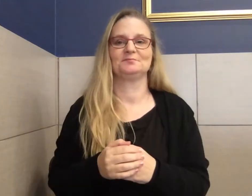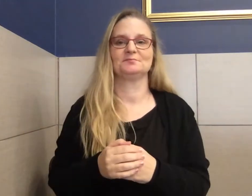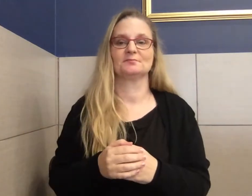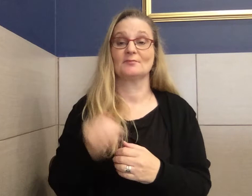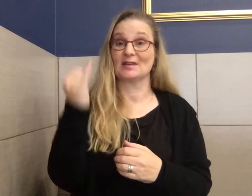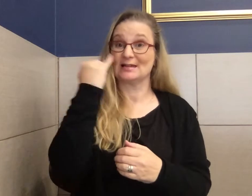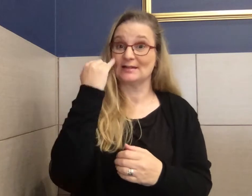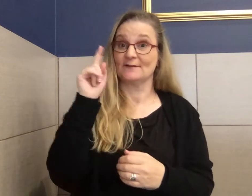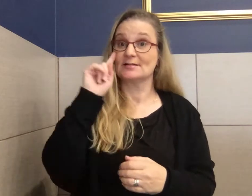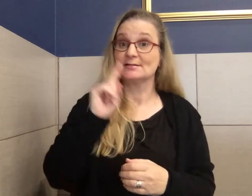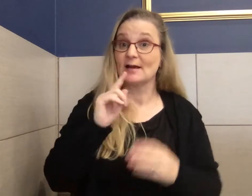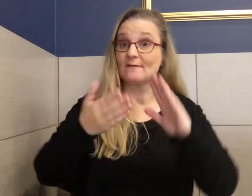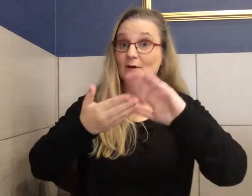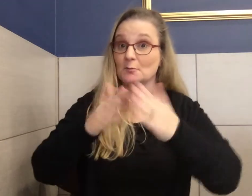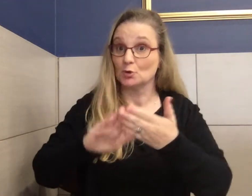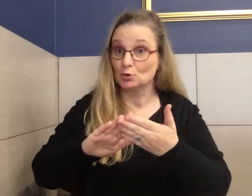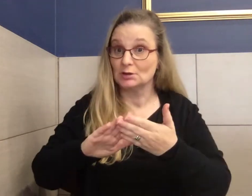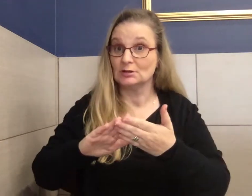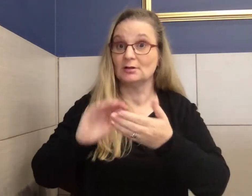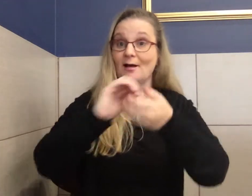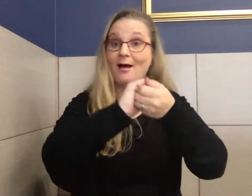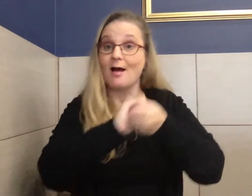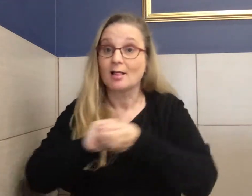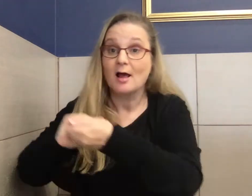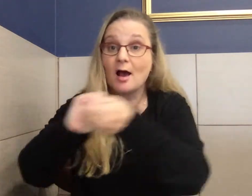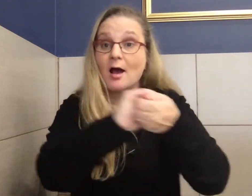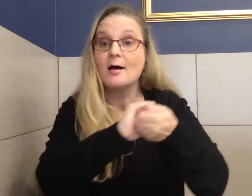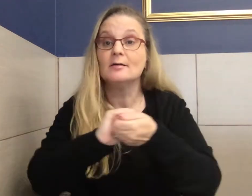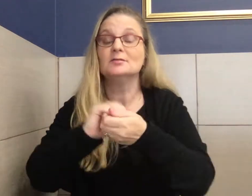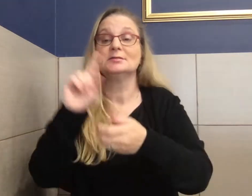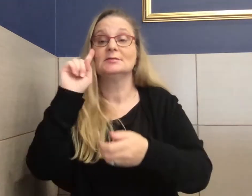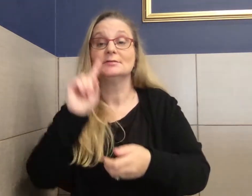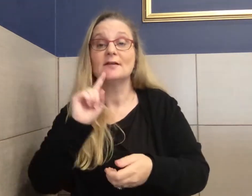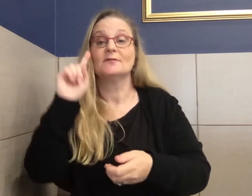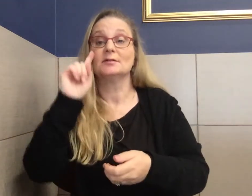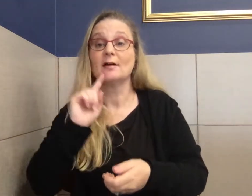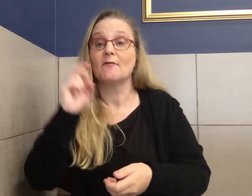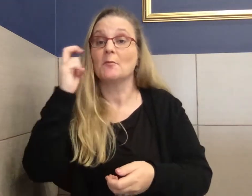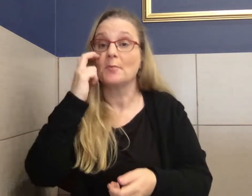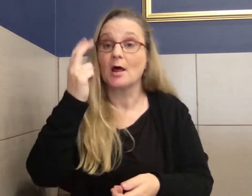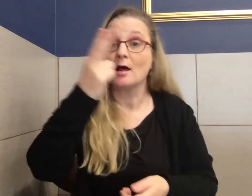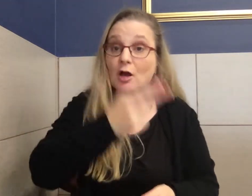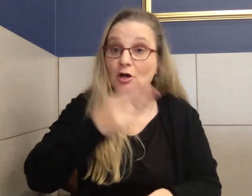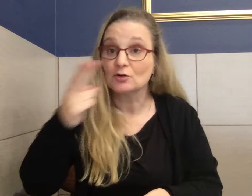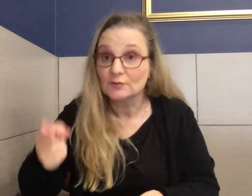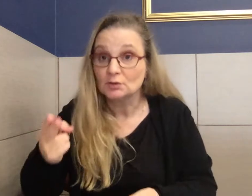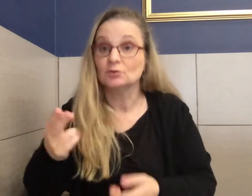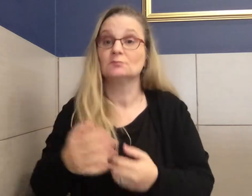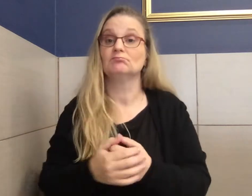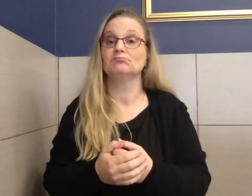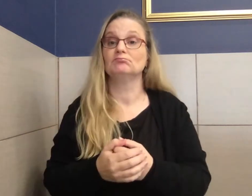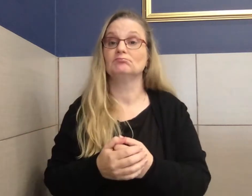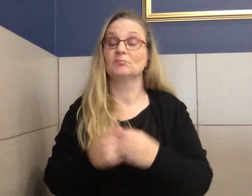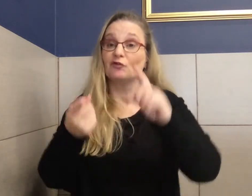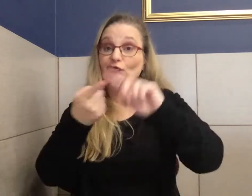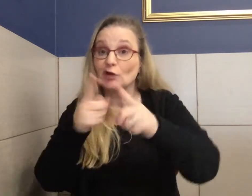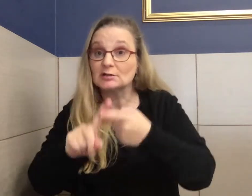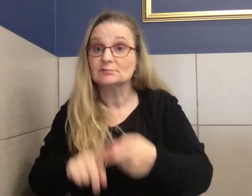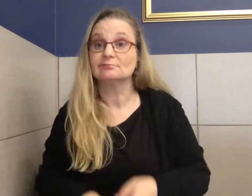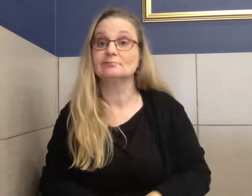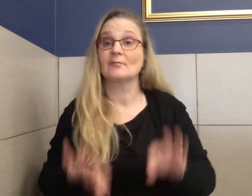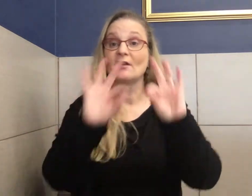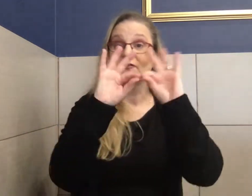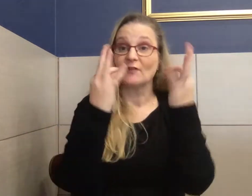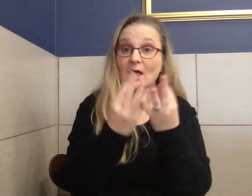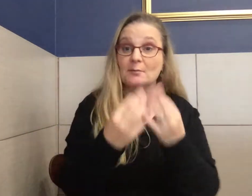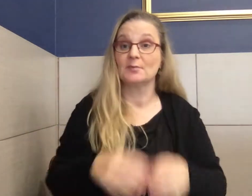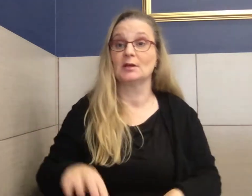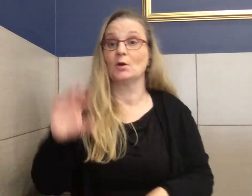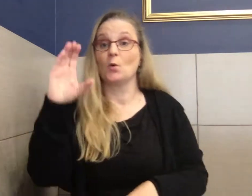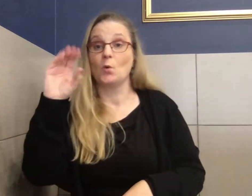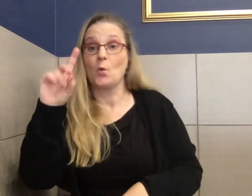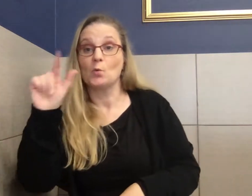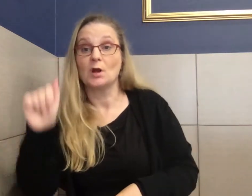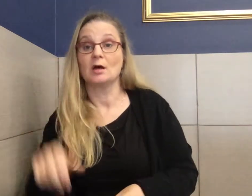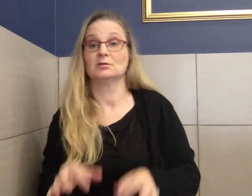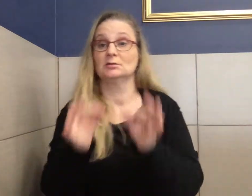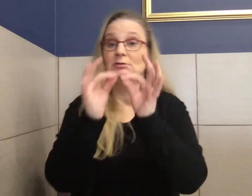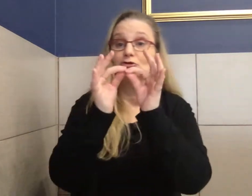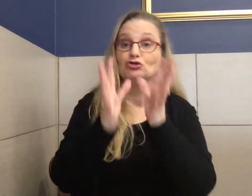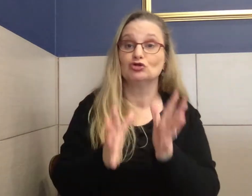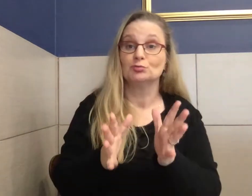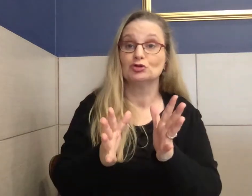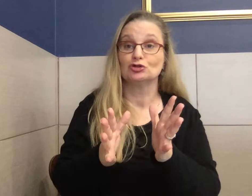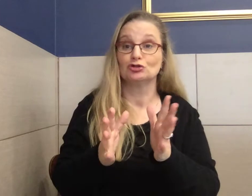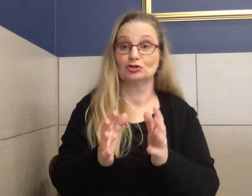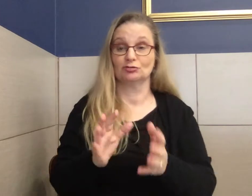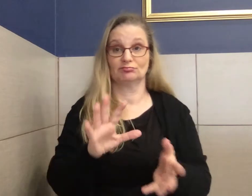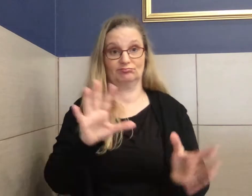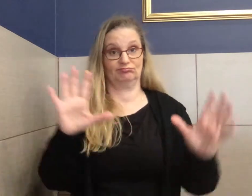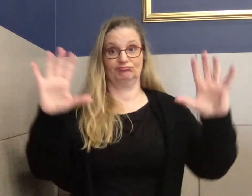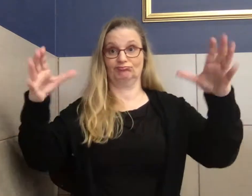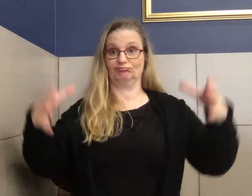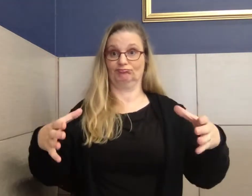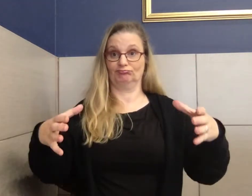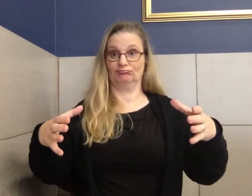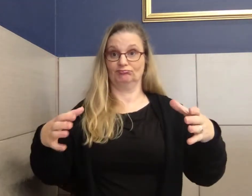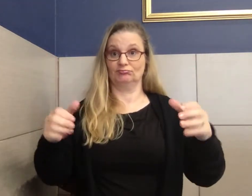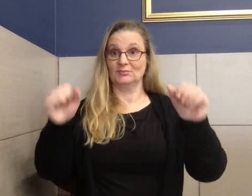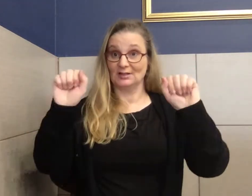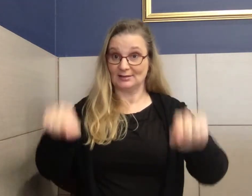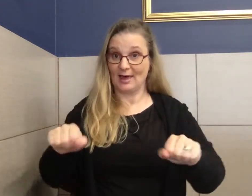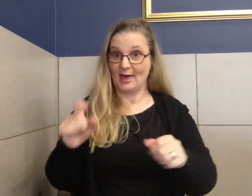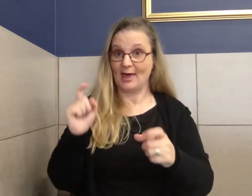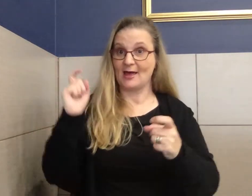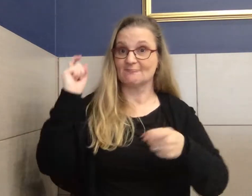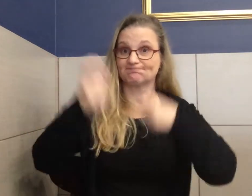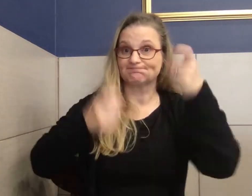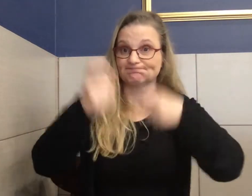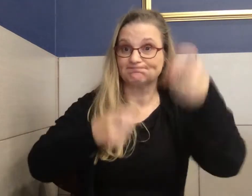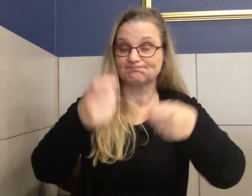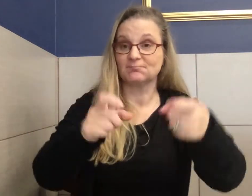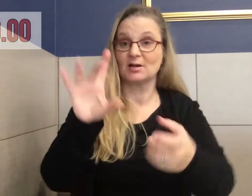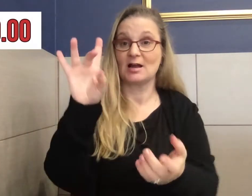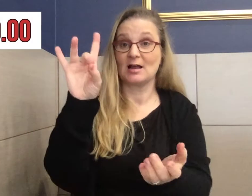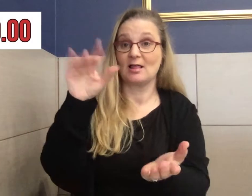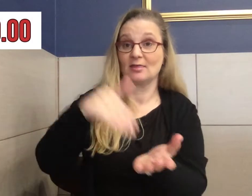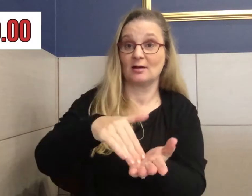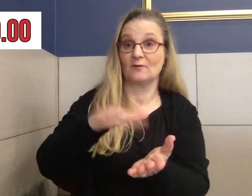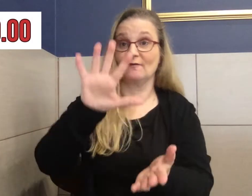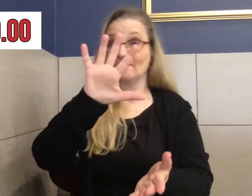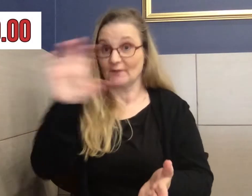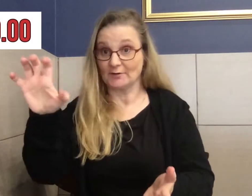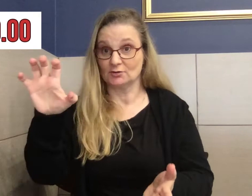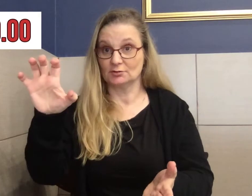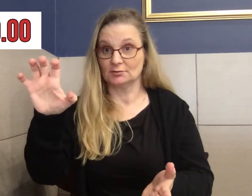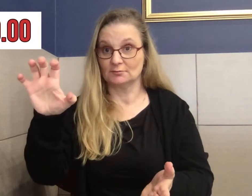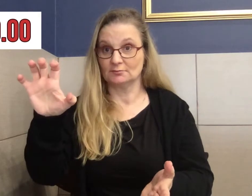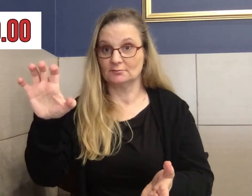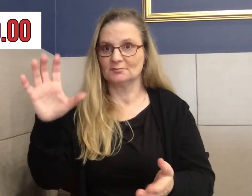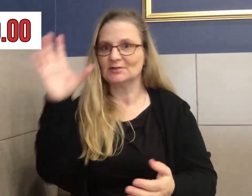if our allies, our Deaf community and all in Canada is willing to help out, totalling $8,500.